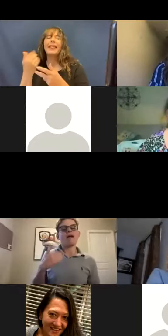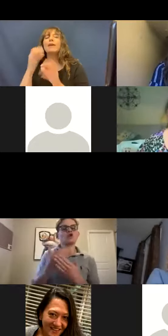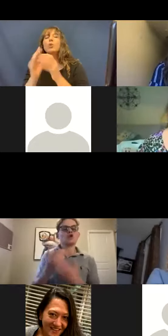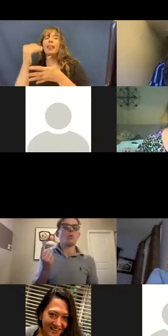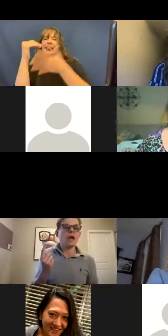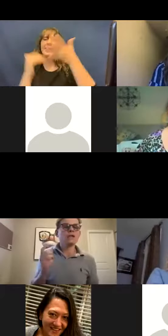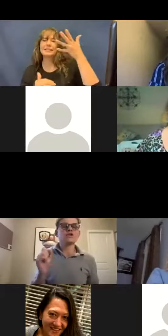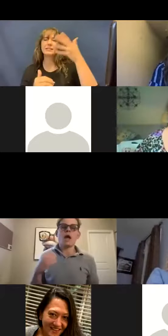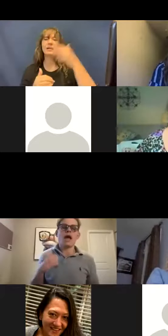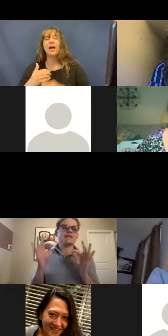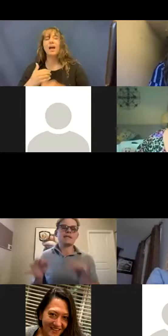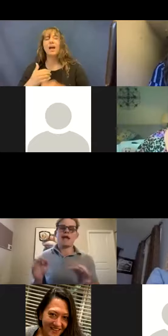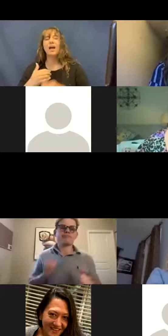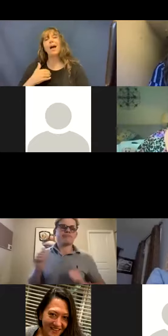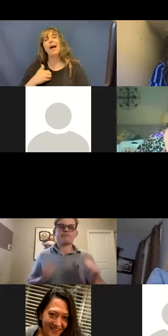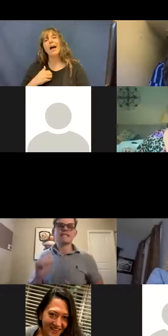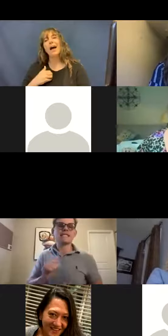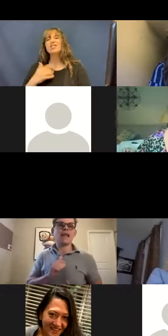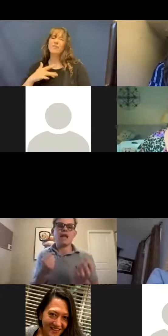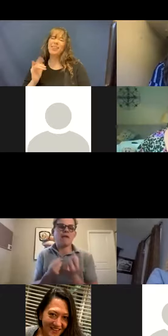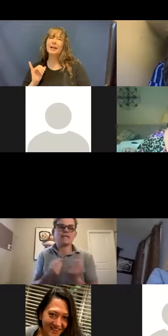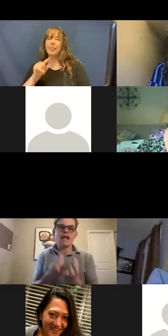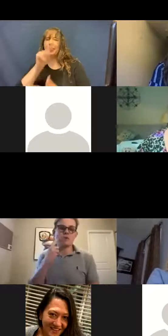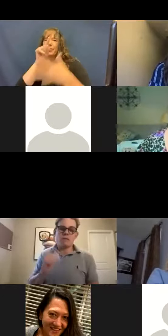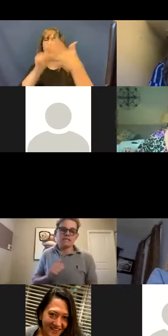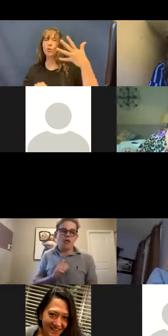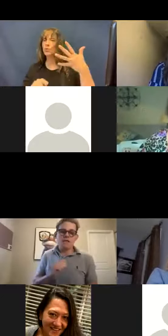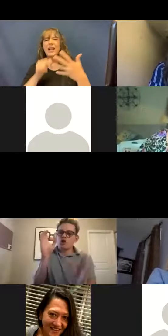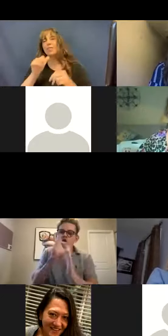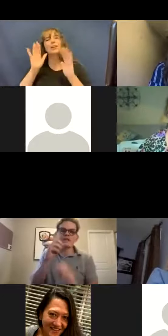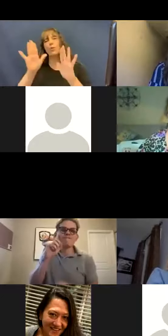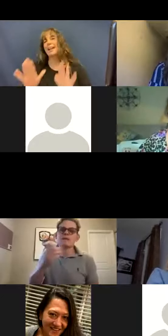of felt that maybe those would not be the greatest for me. So I'm fairly assertive.